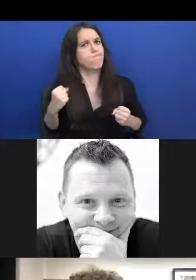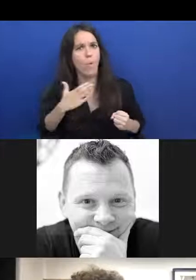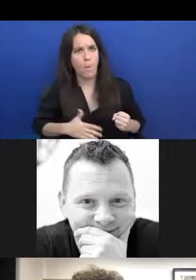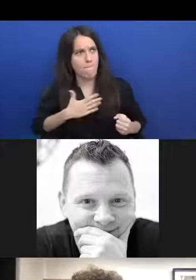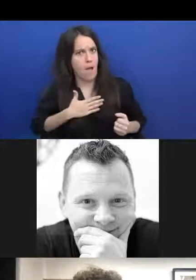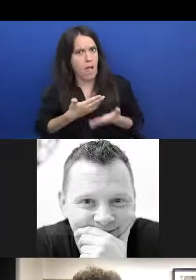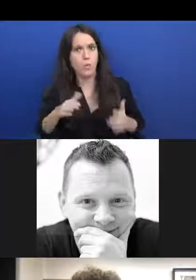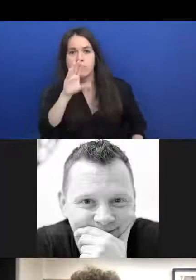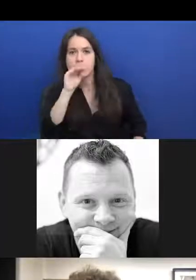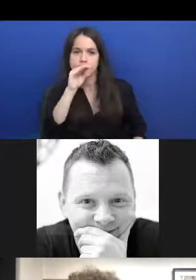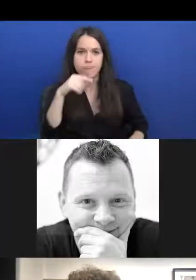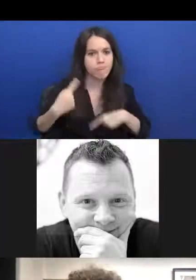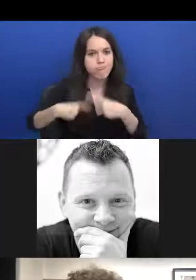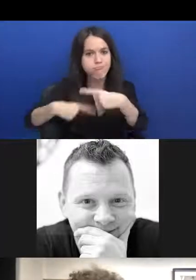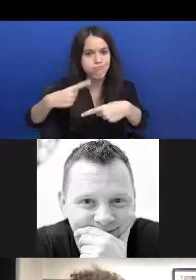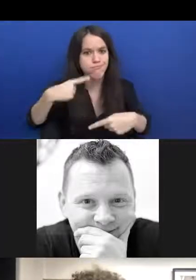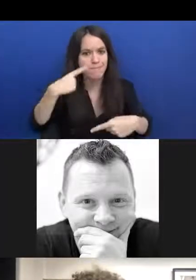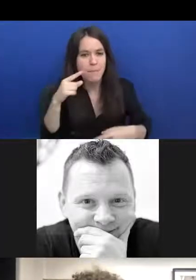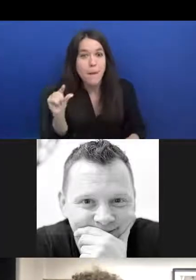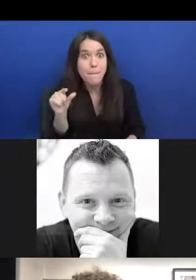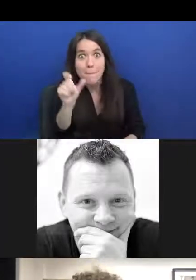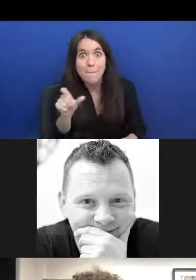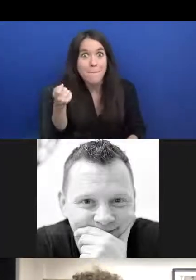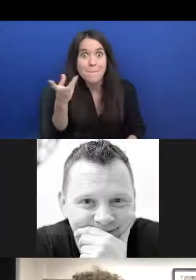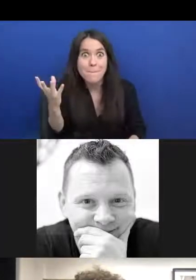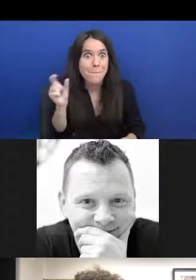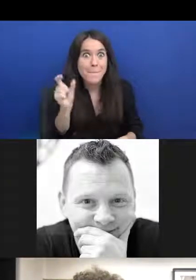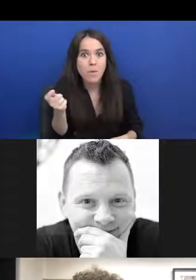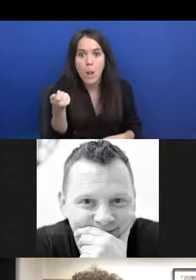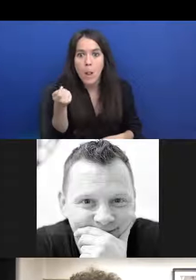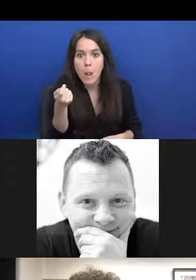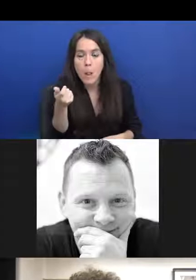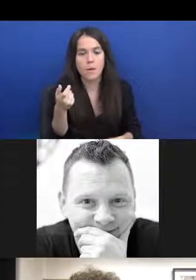is considered the language of the place it could have been easy at any point for